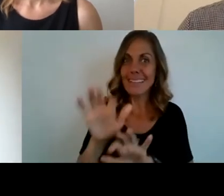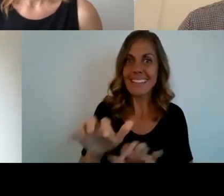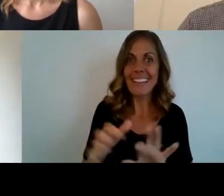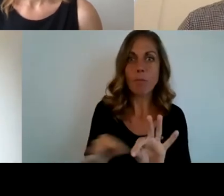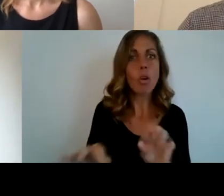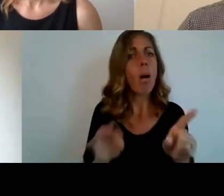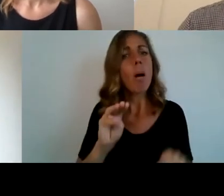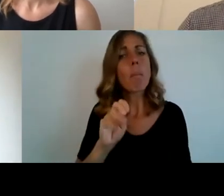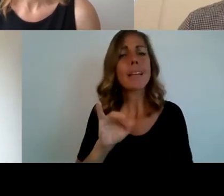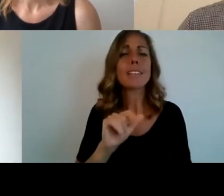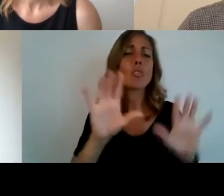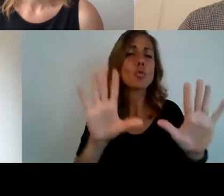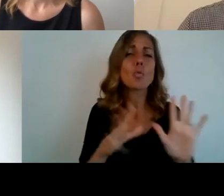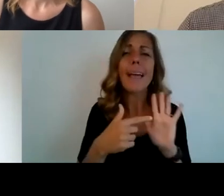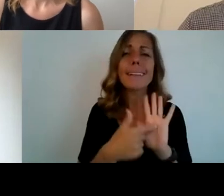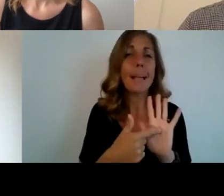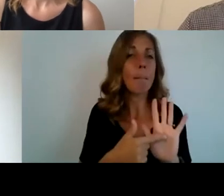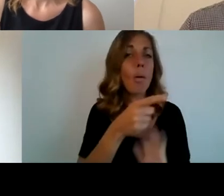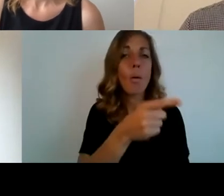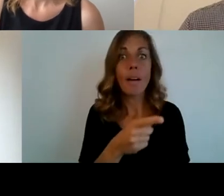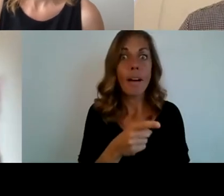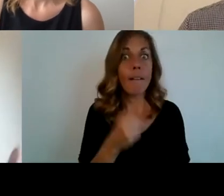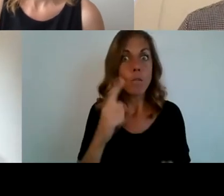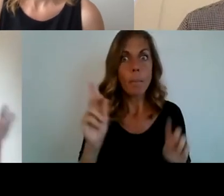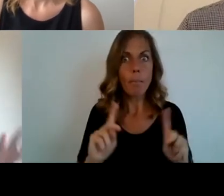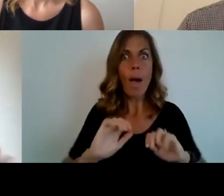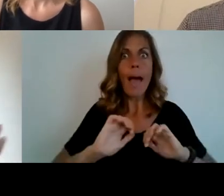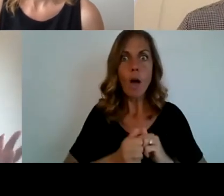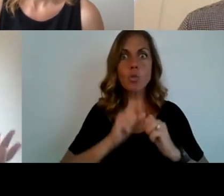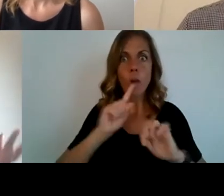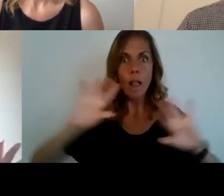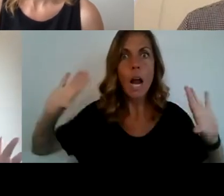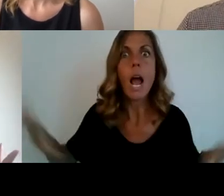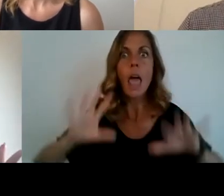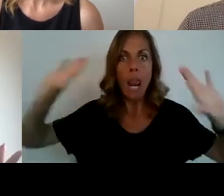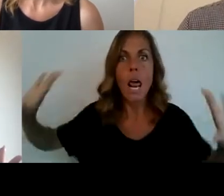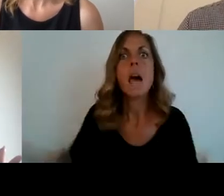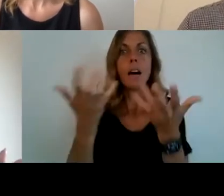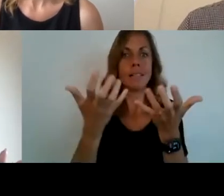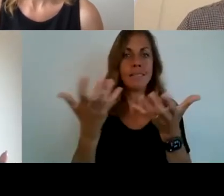example for folks on how to really curate an inclusive experience for people in a virtual